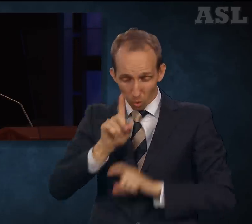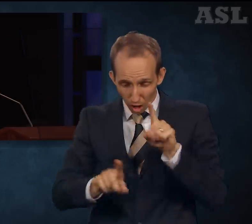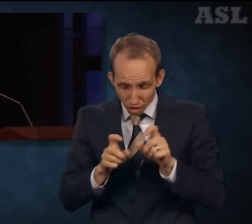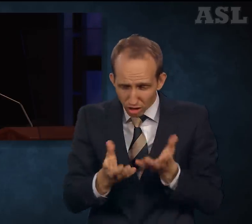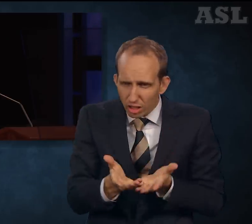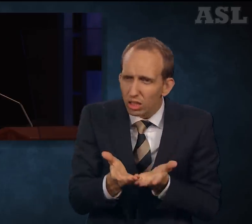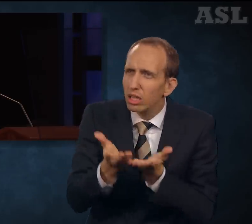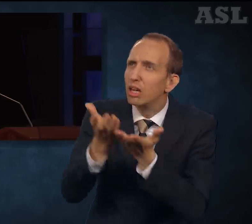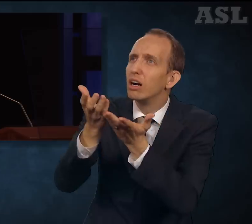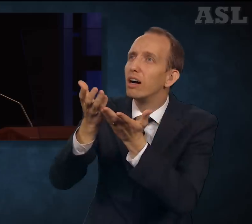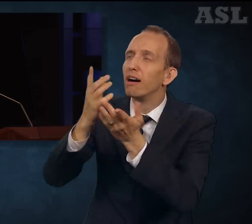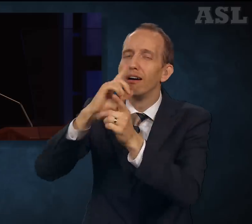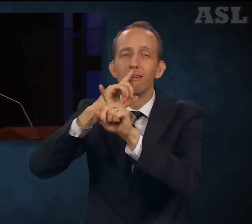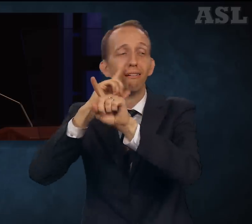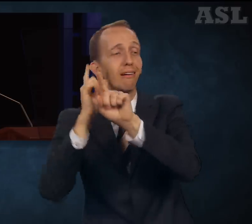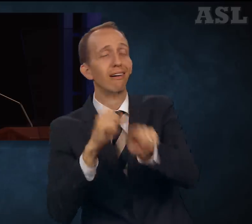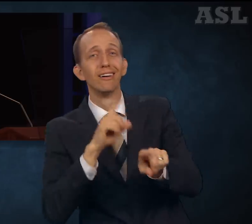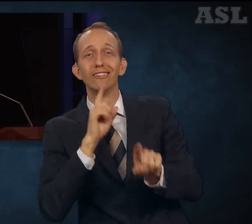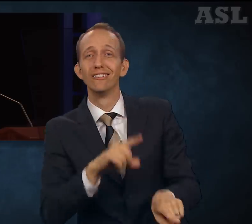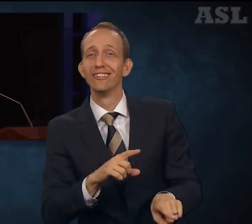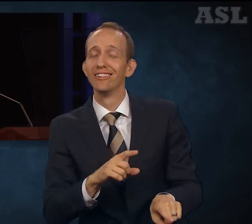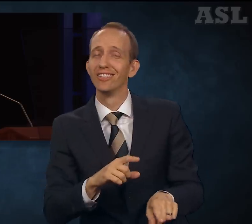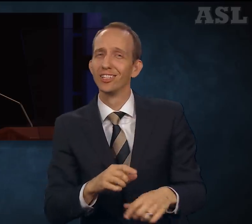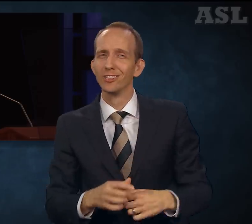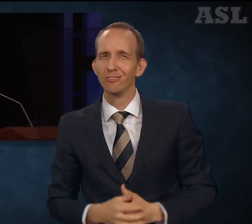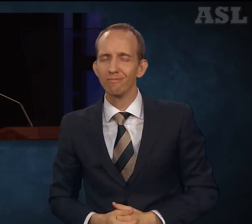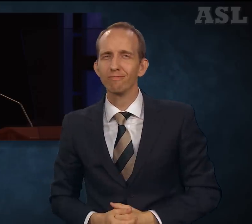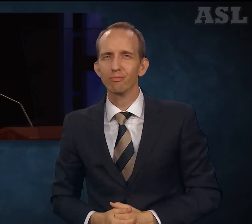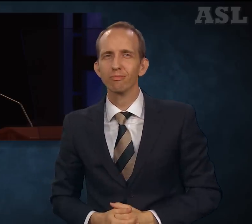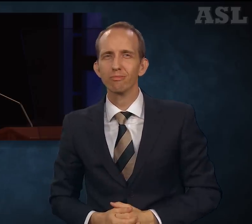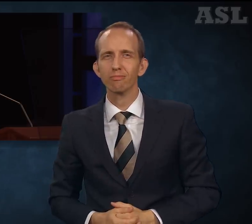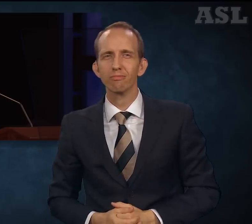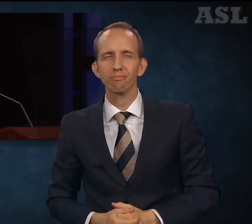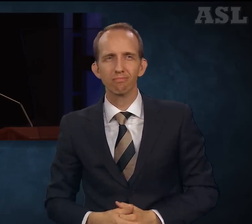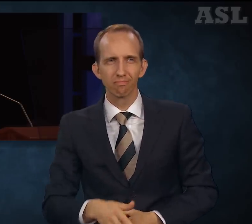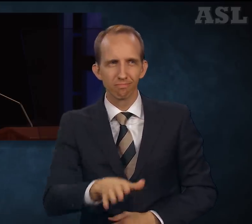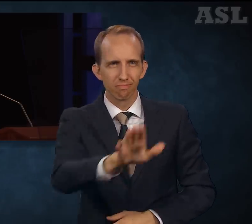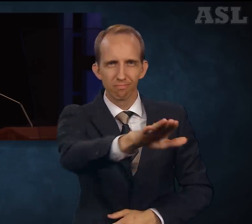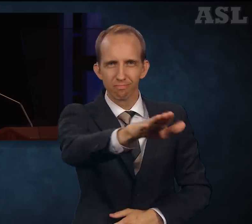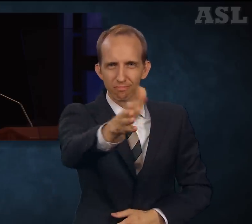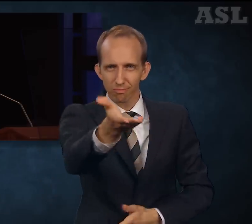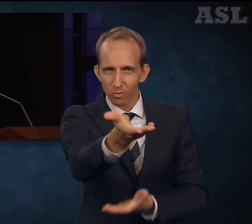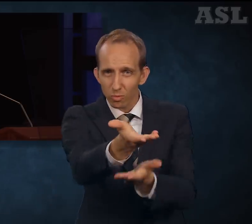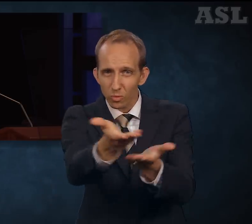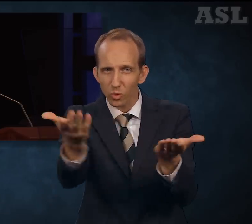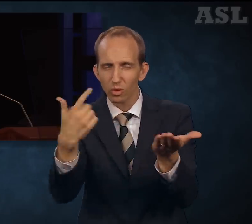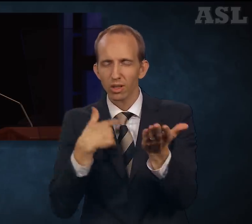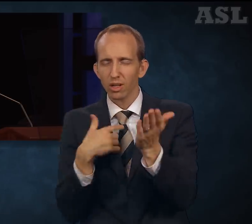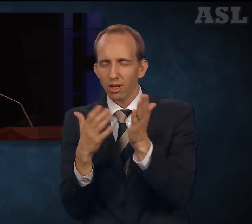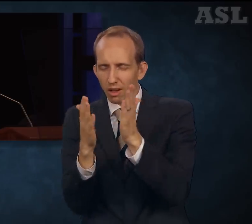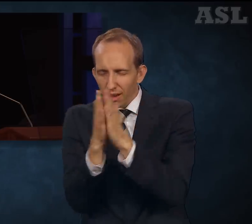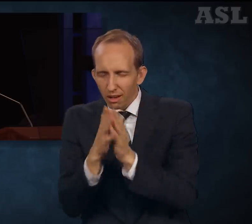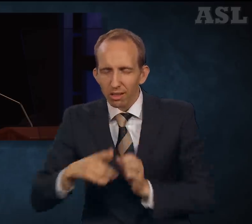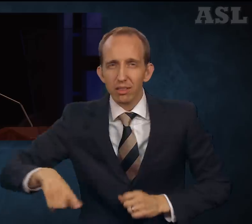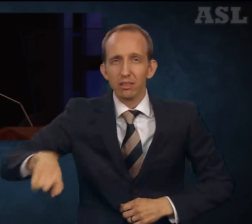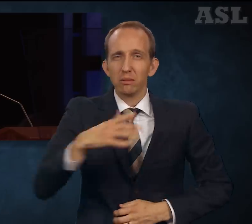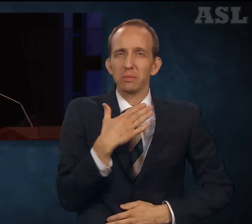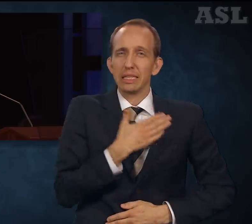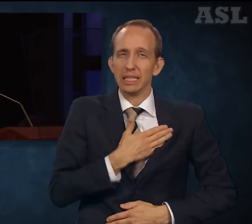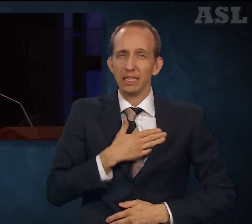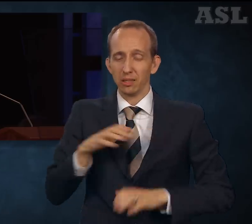SON AND LEARNED FOR HIMSELF